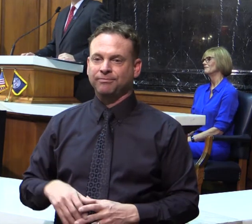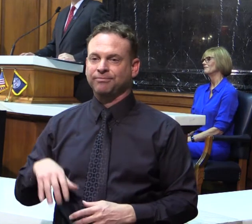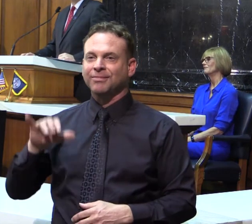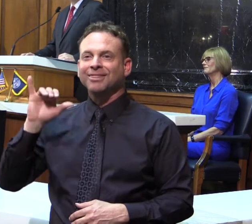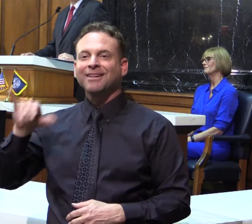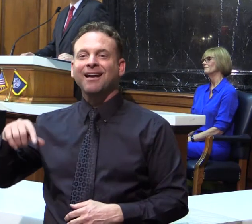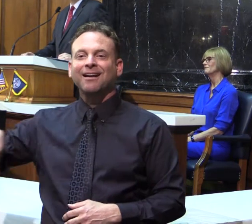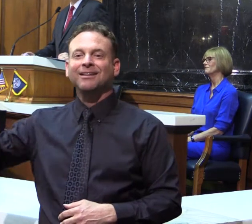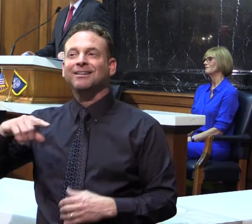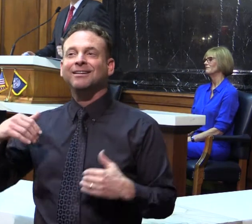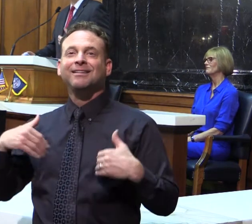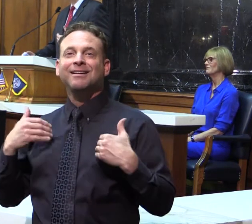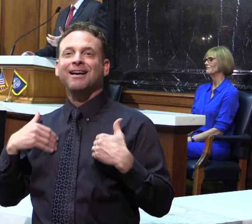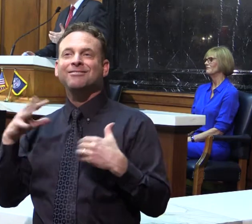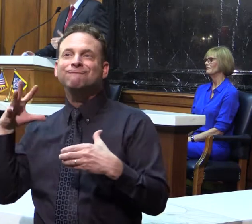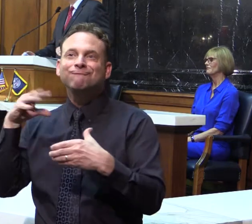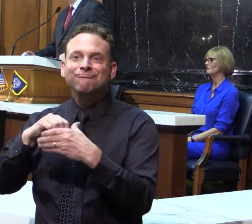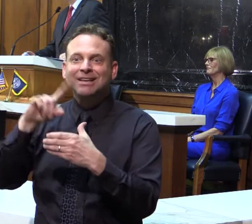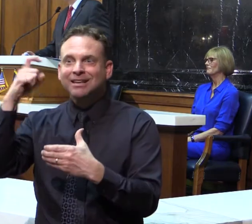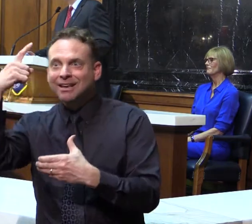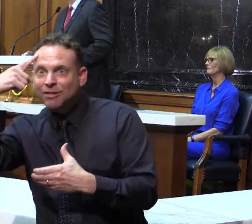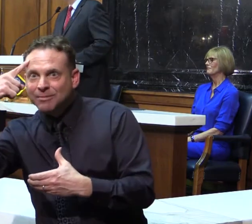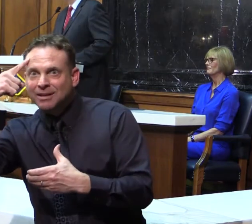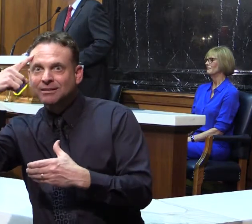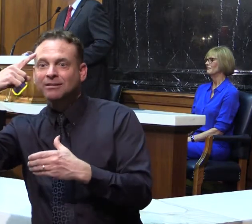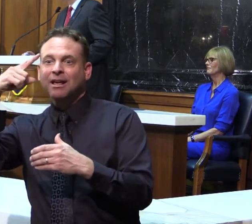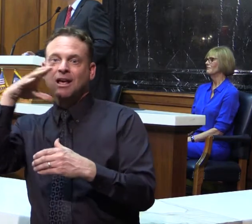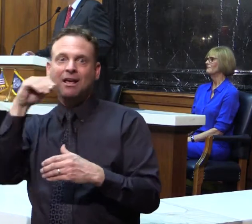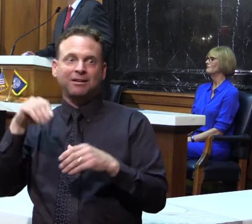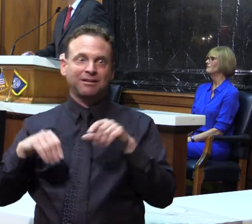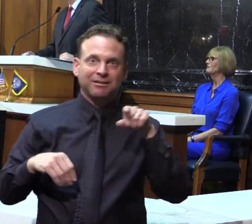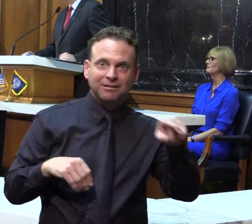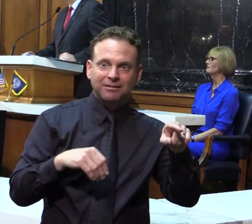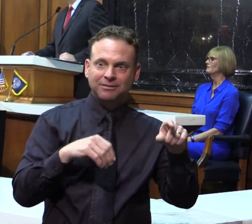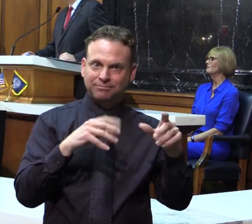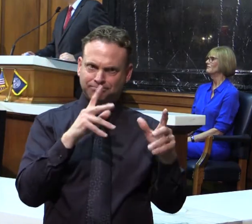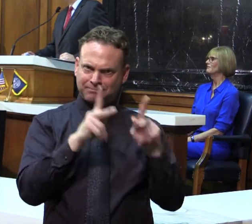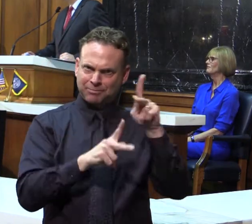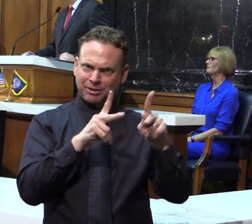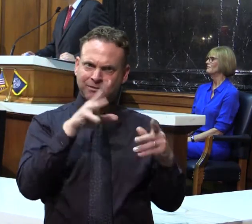who gave their lives so that we can continue to enjoy ours.